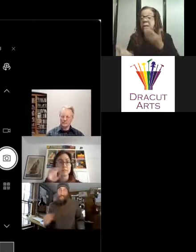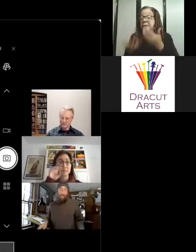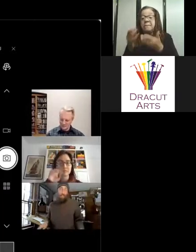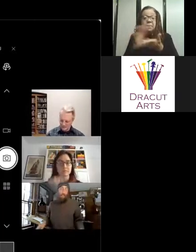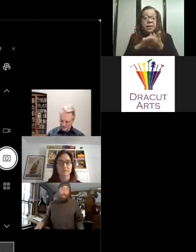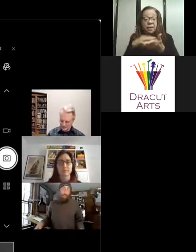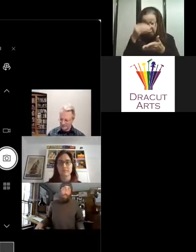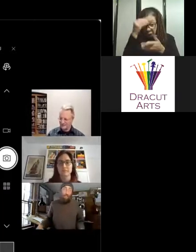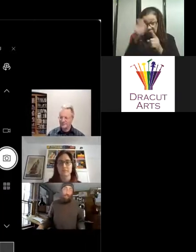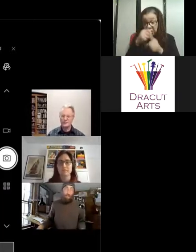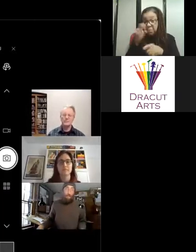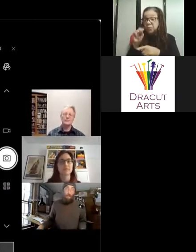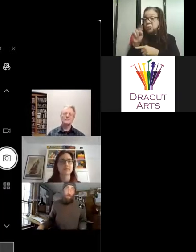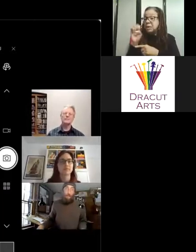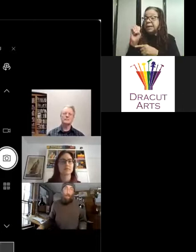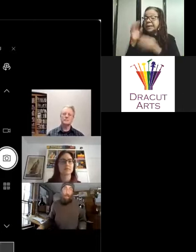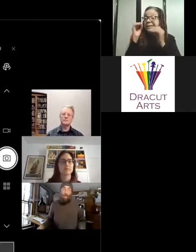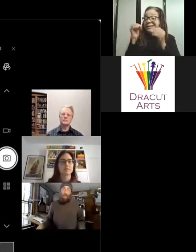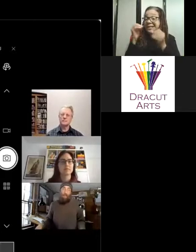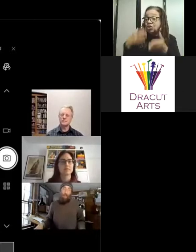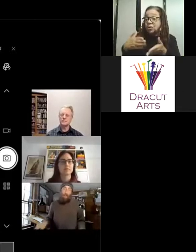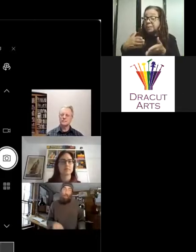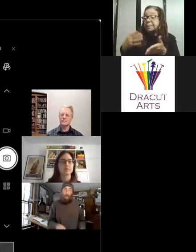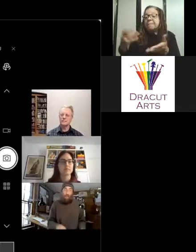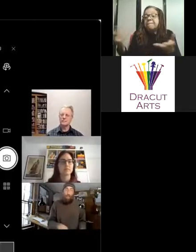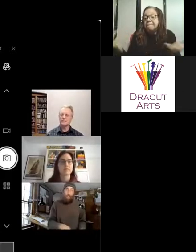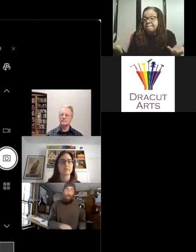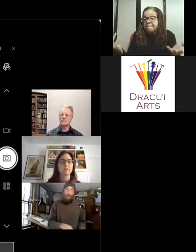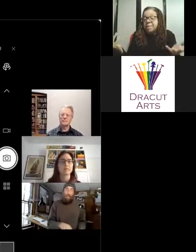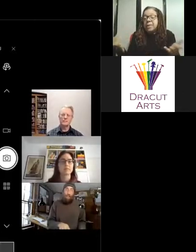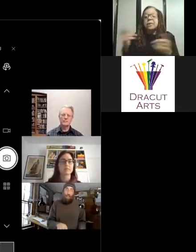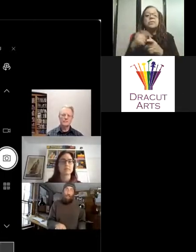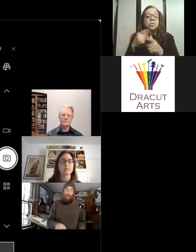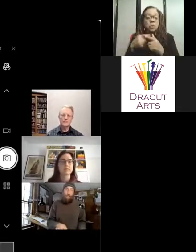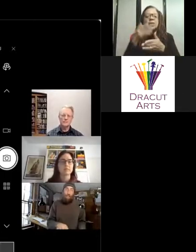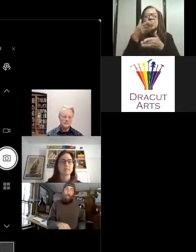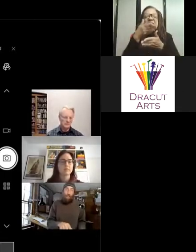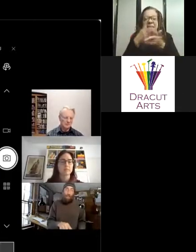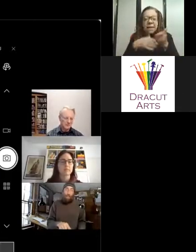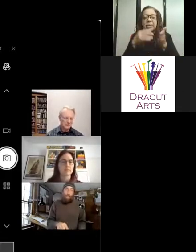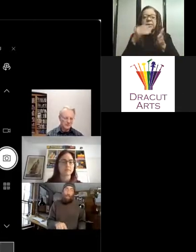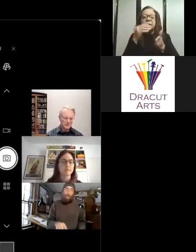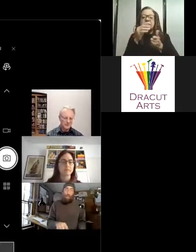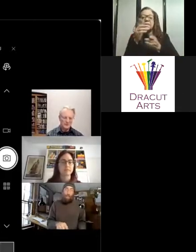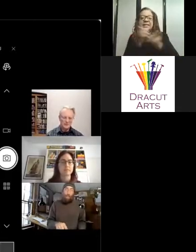teacher as the war went on. So, um, I took some of the details of this character, the way he's bundled up,